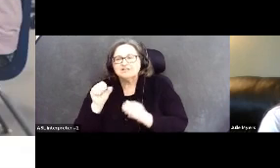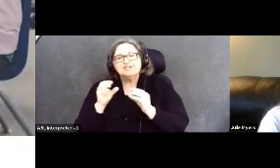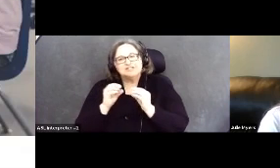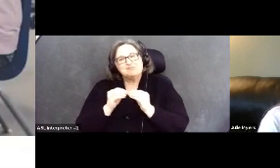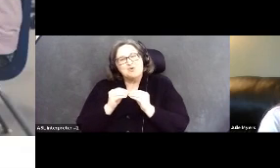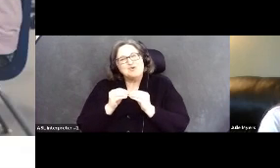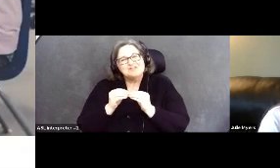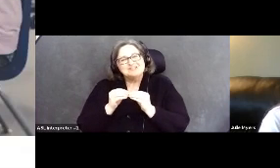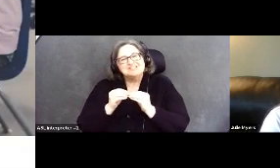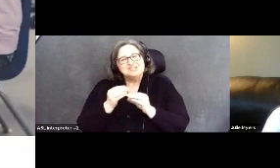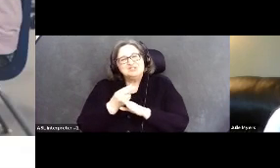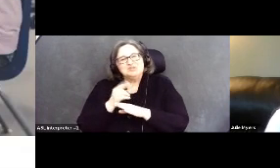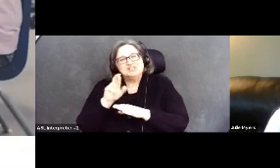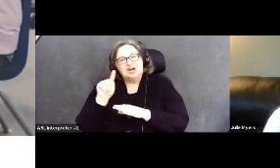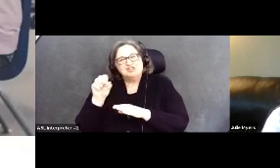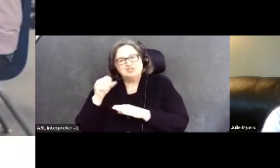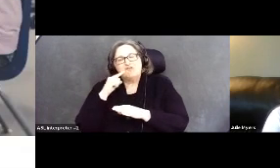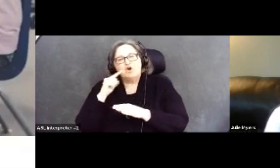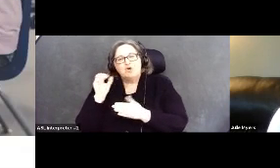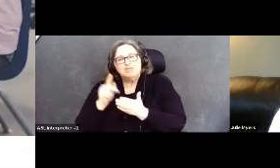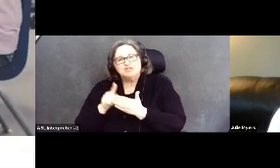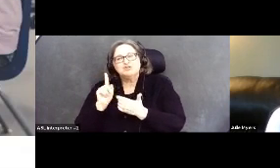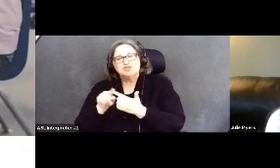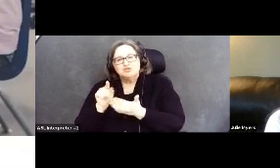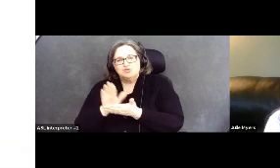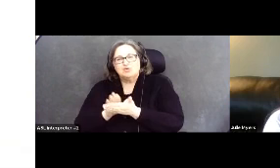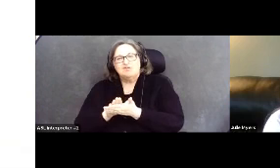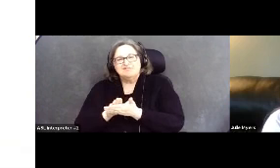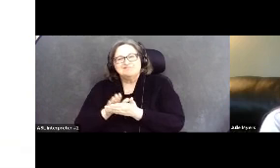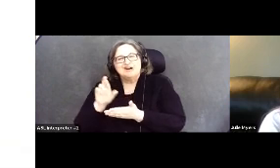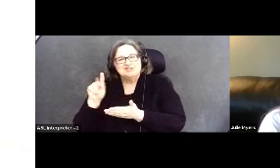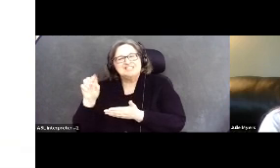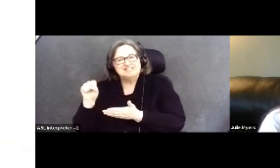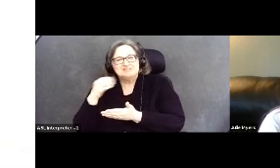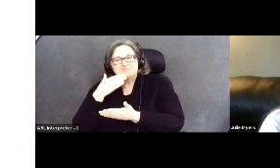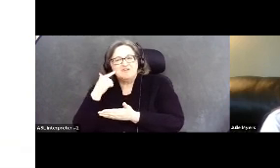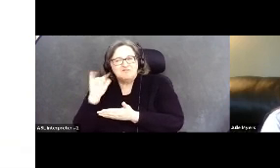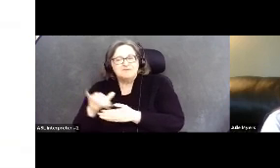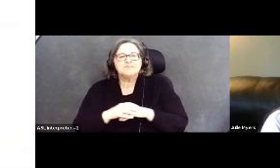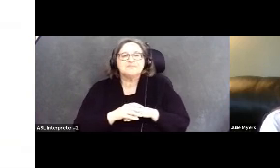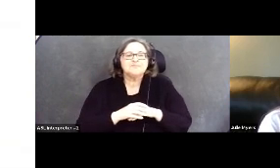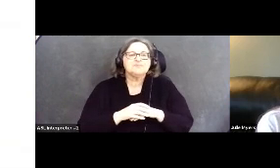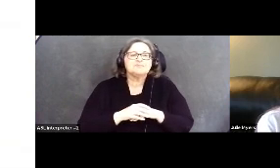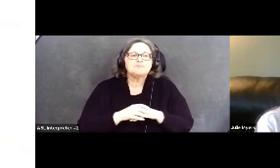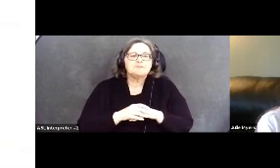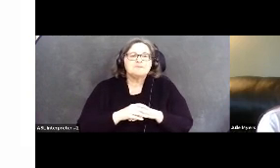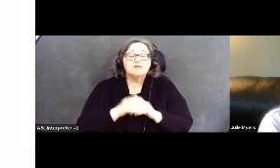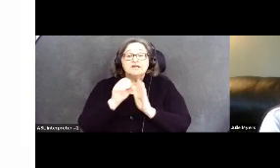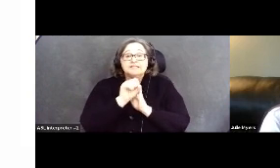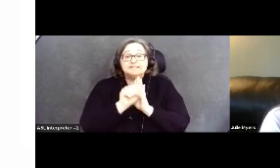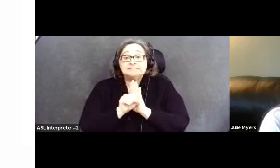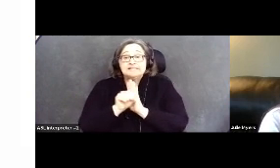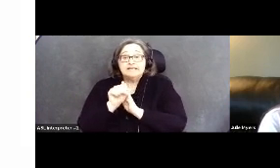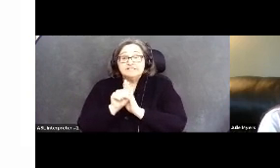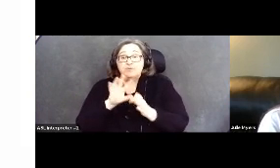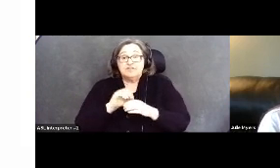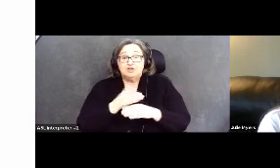be used for Return to School. Thanks. Okay. The states in our work group are Missouri,